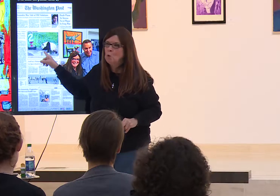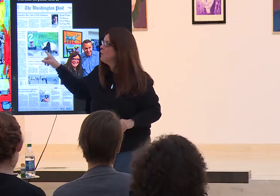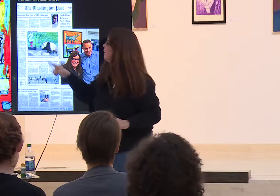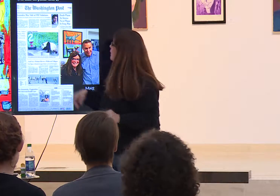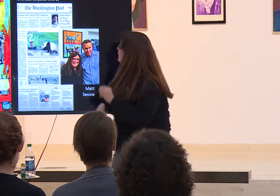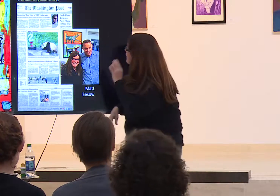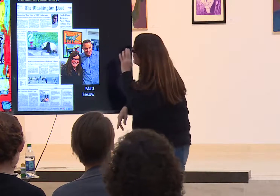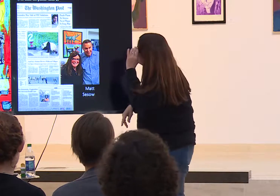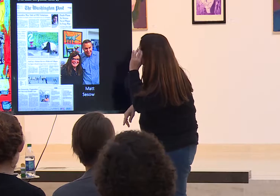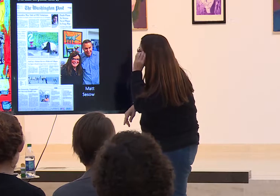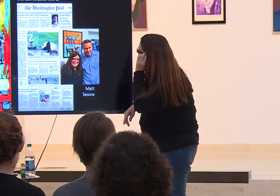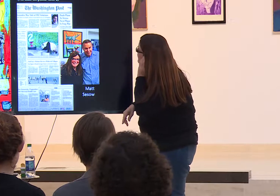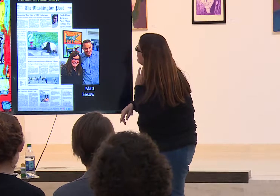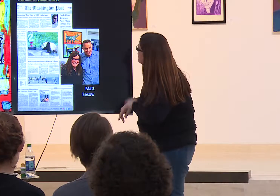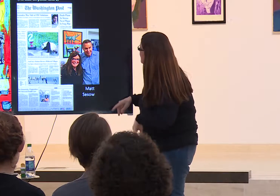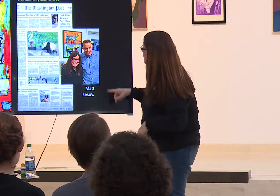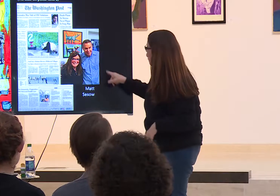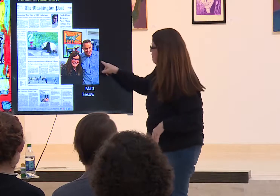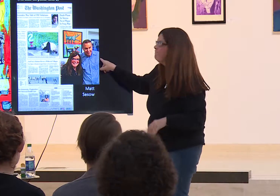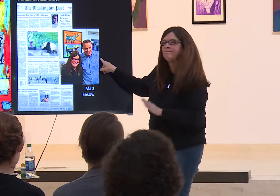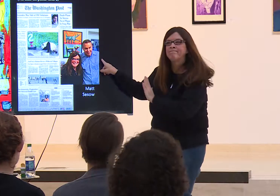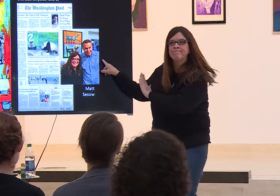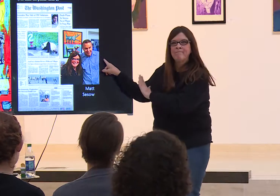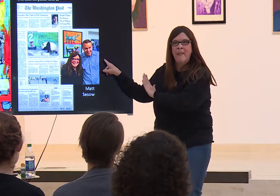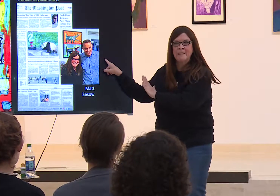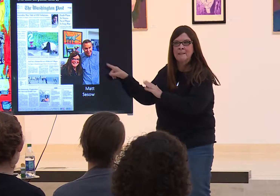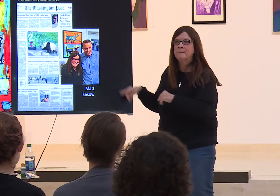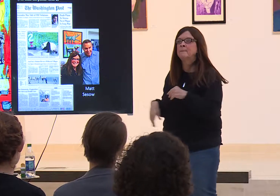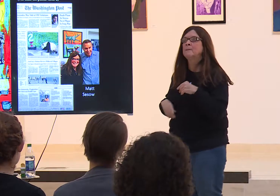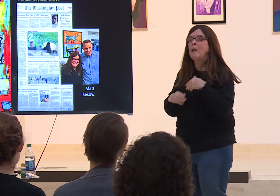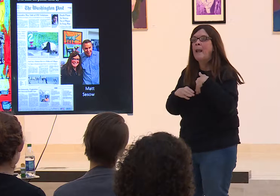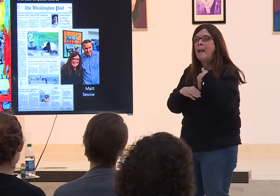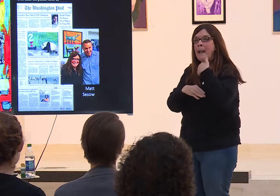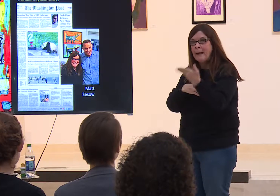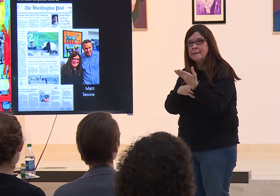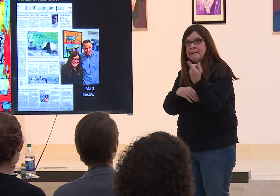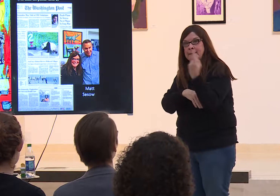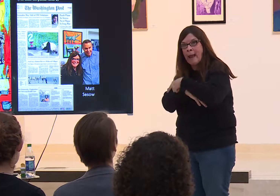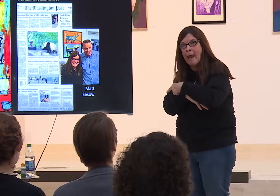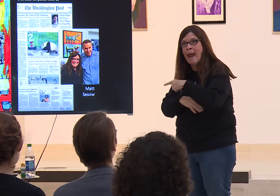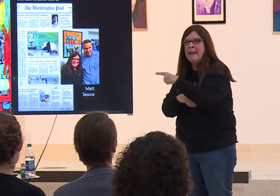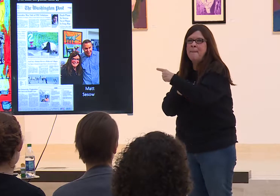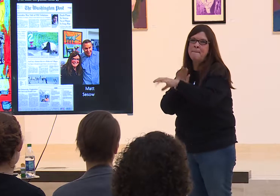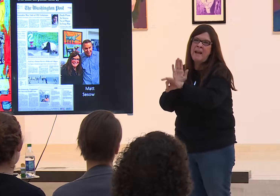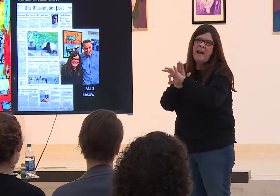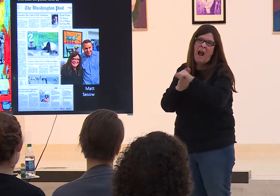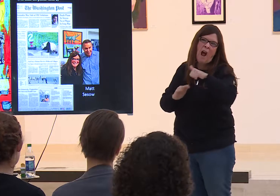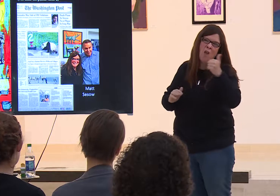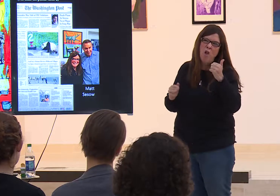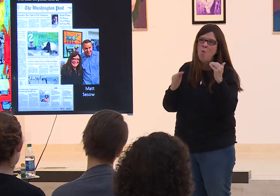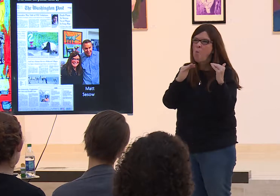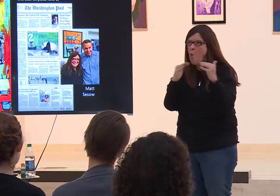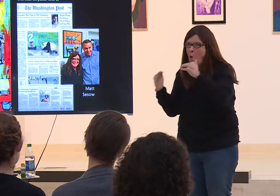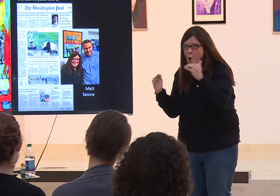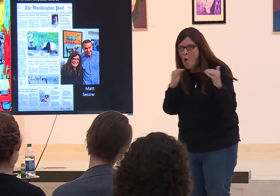So this panda was becoming two years old. So that's where Matt is coming from.